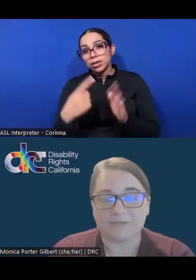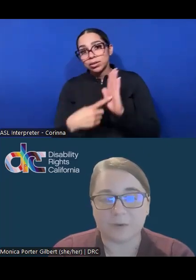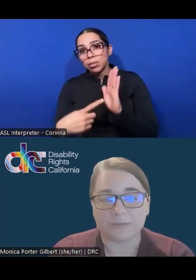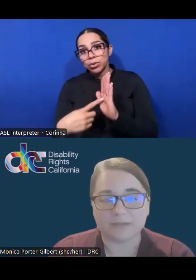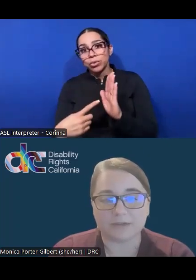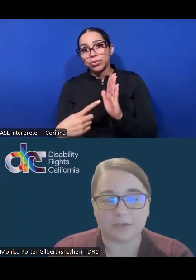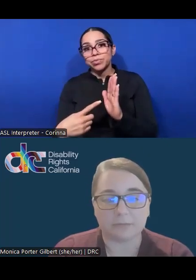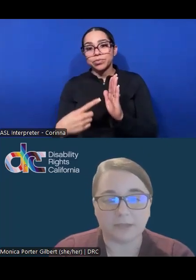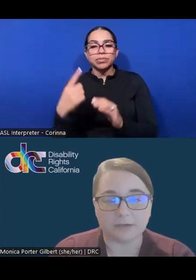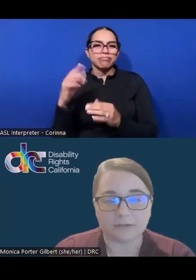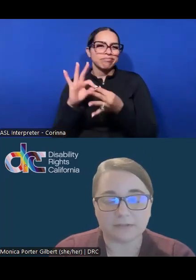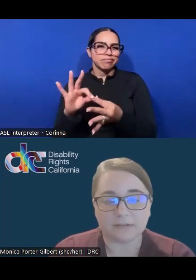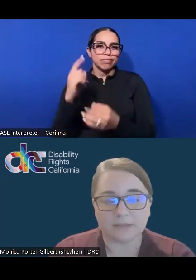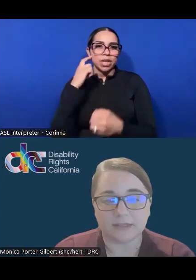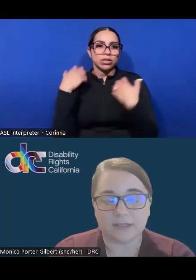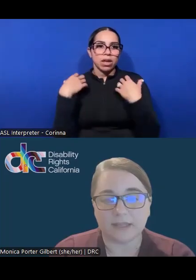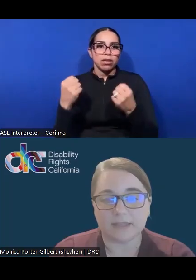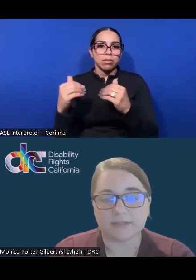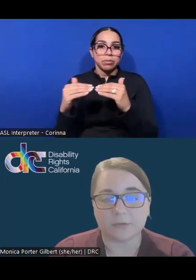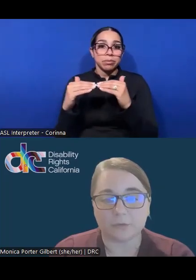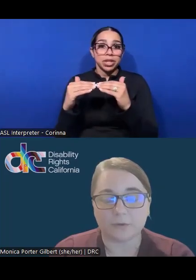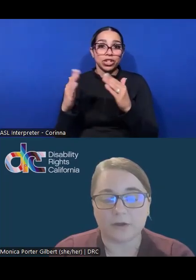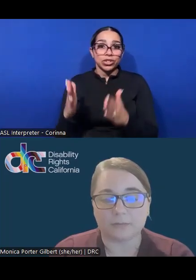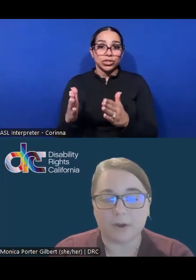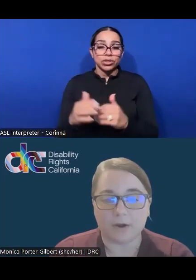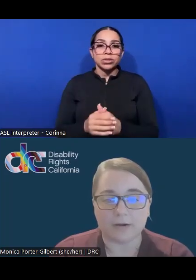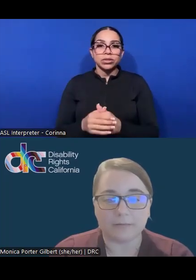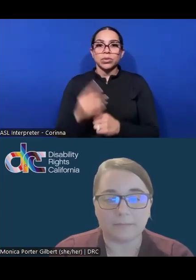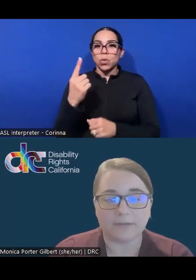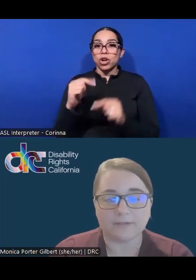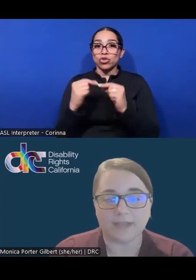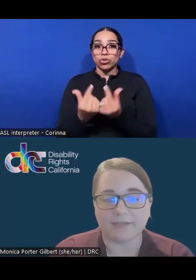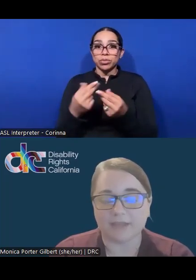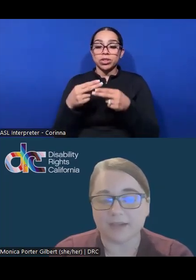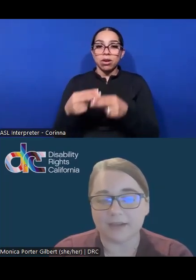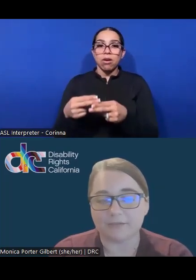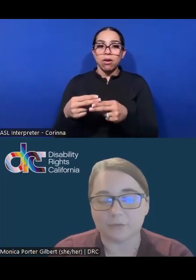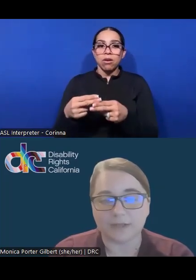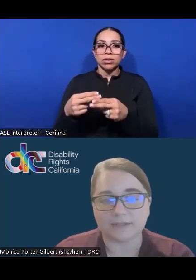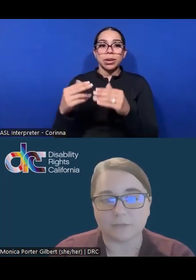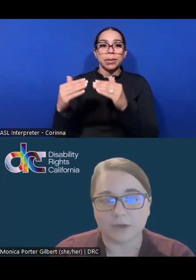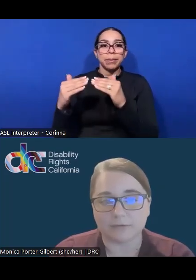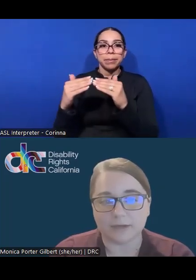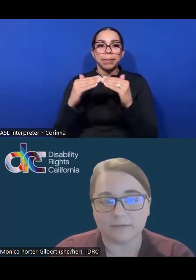for mental health peers is a group called PAR Peers Advocating for Rights and Recovery.